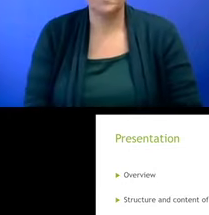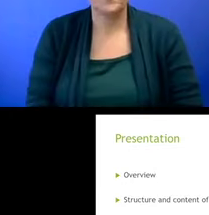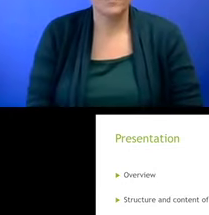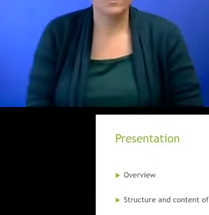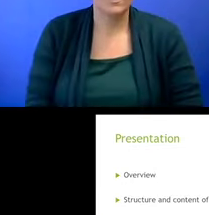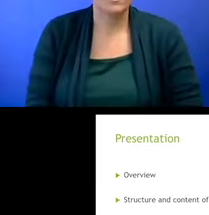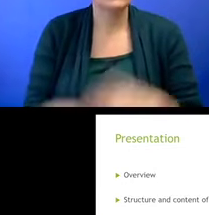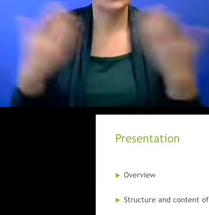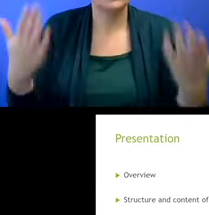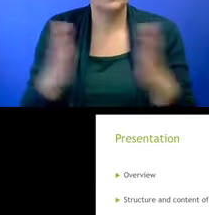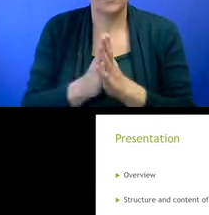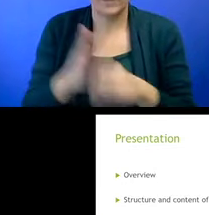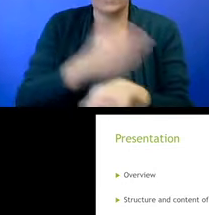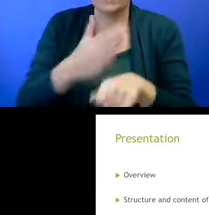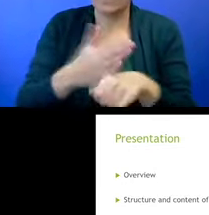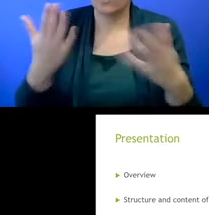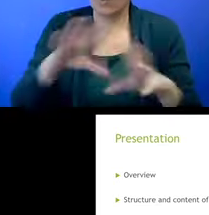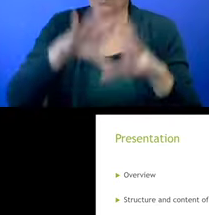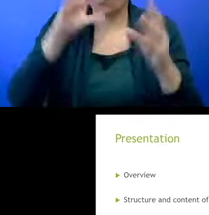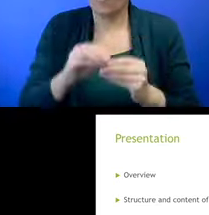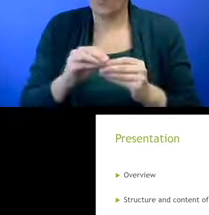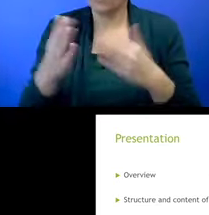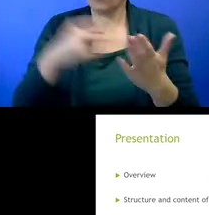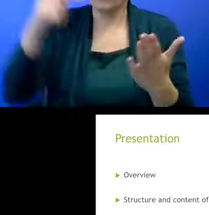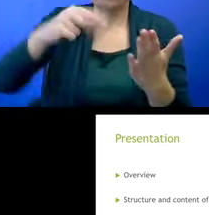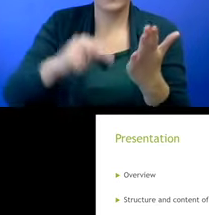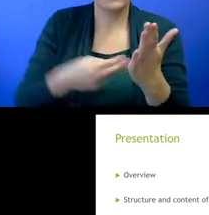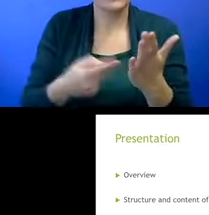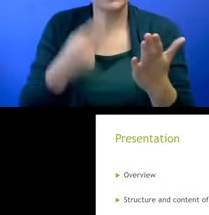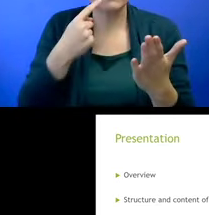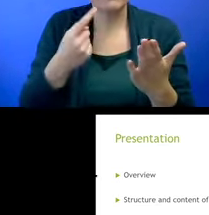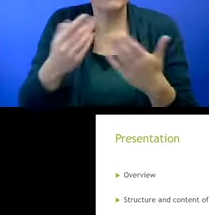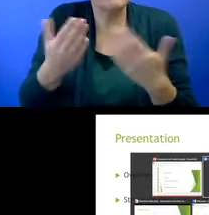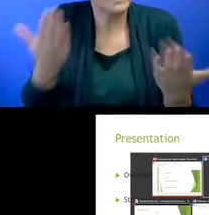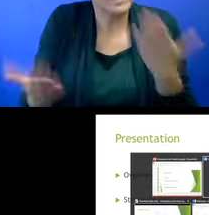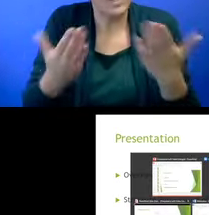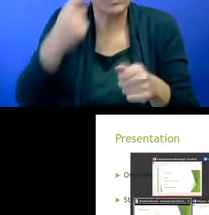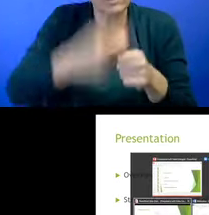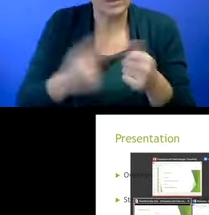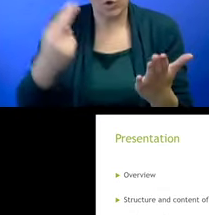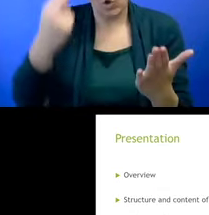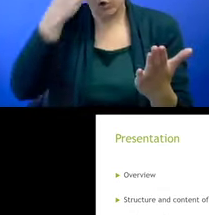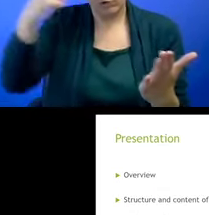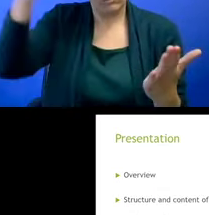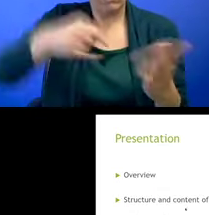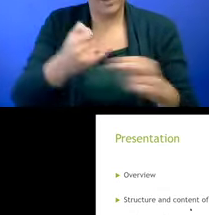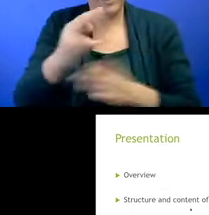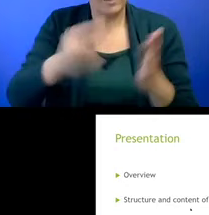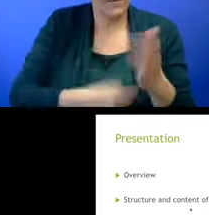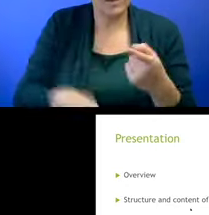I’m going to start with an overview of the Convention, looking at how disability is understood within the Convention, and why it's important.